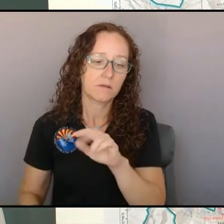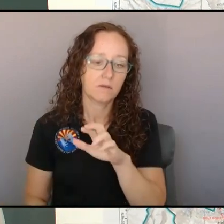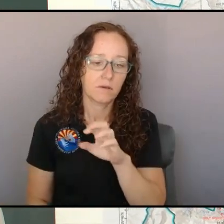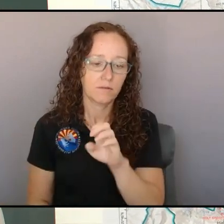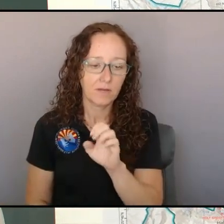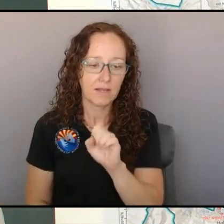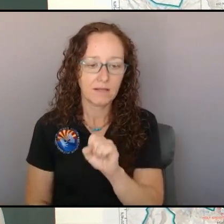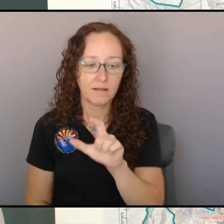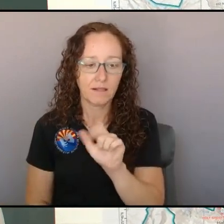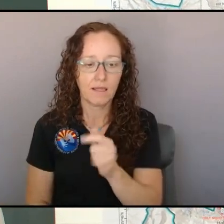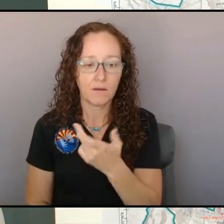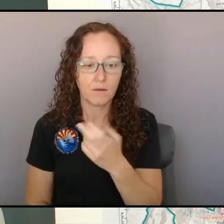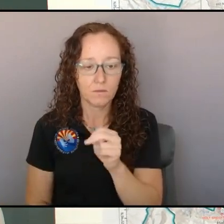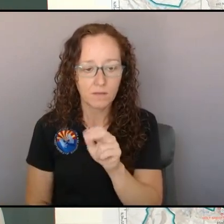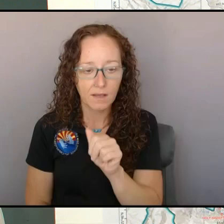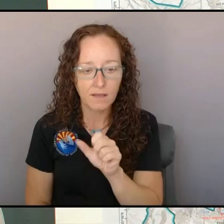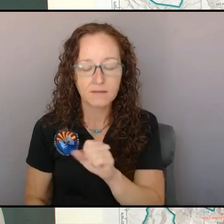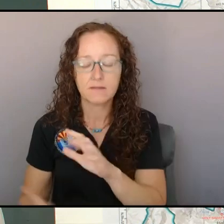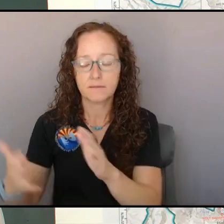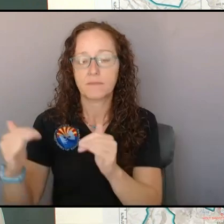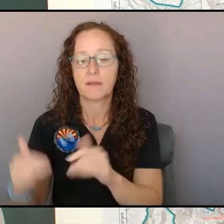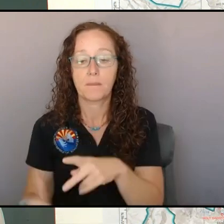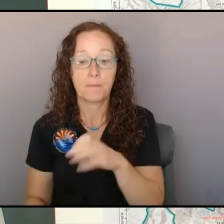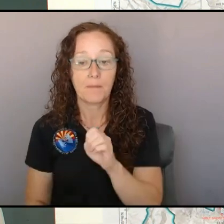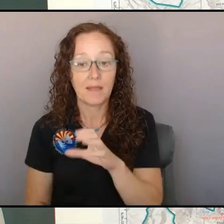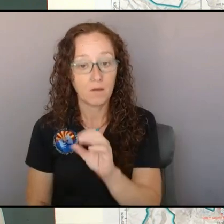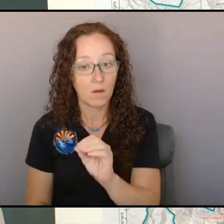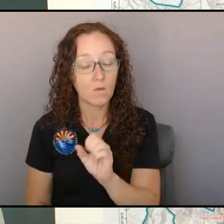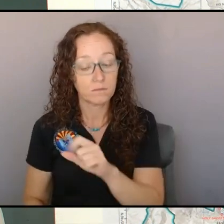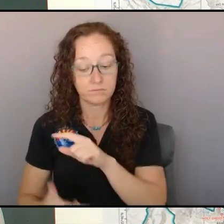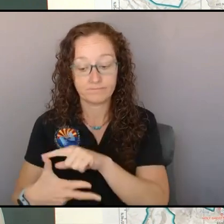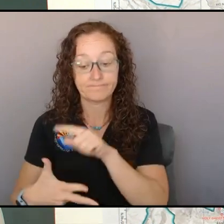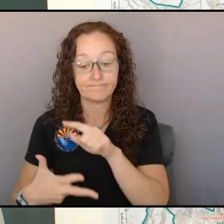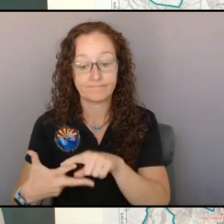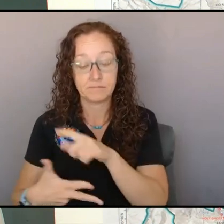because of that. So those easterly winds are going to